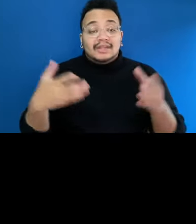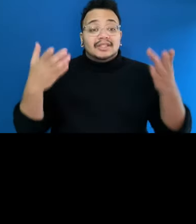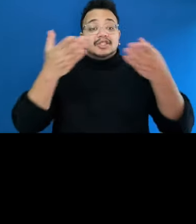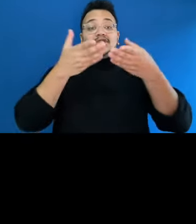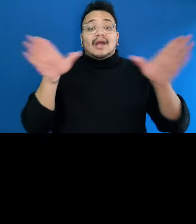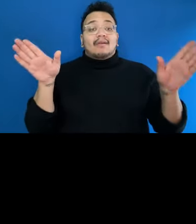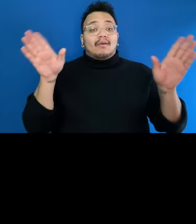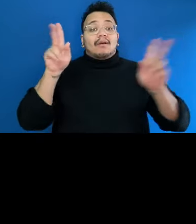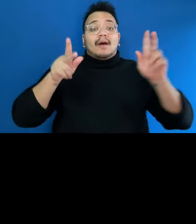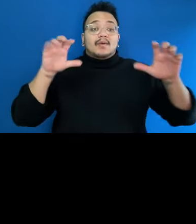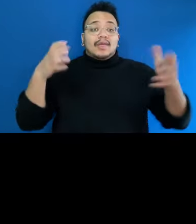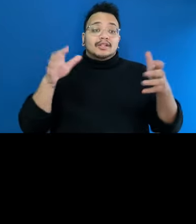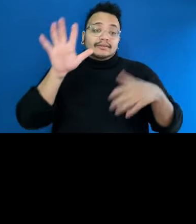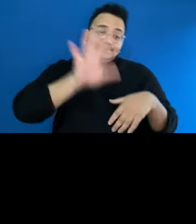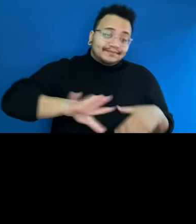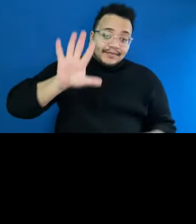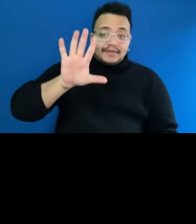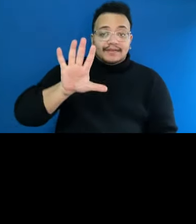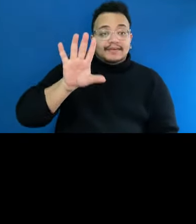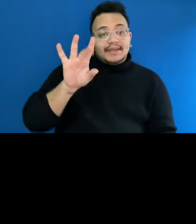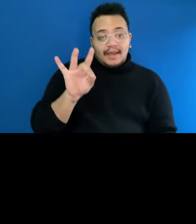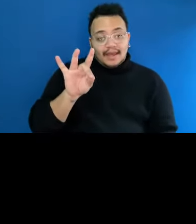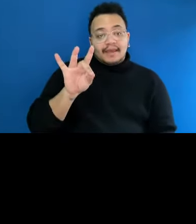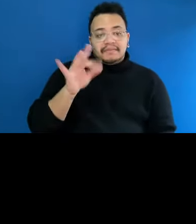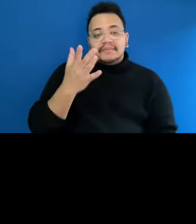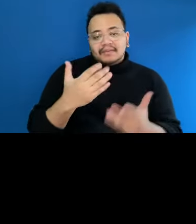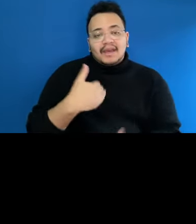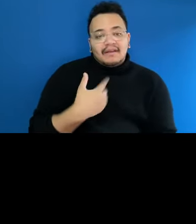about 58% of the general public has one ACE,